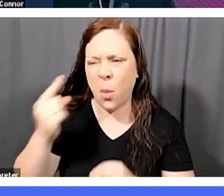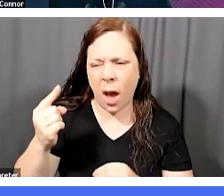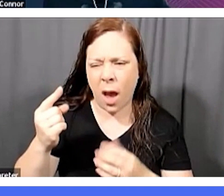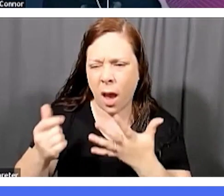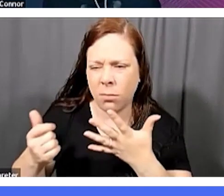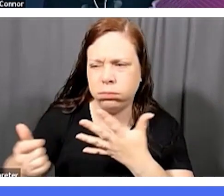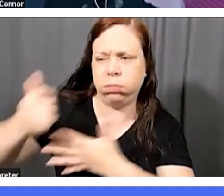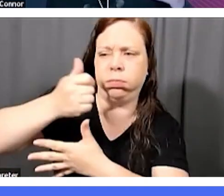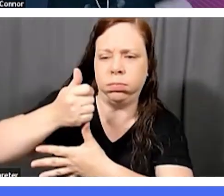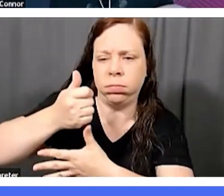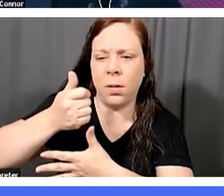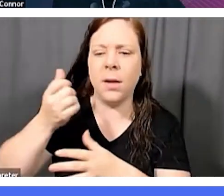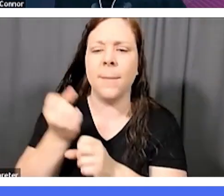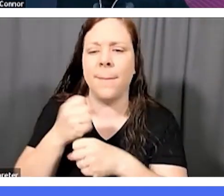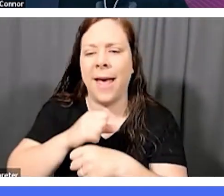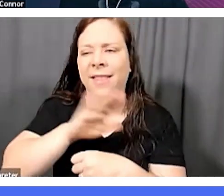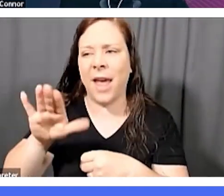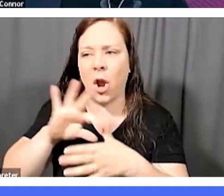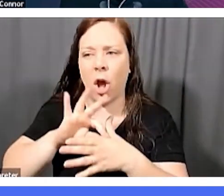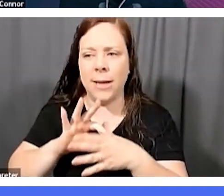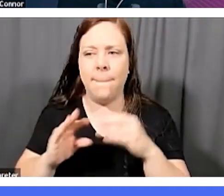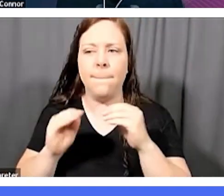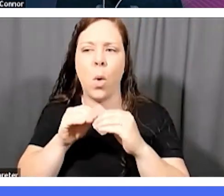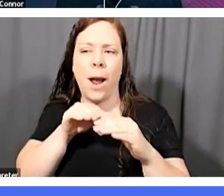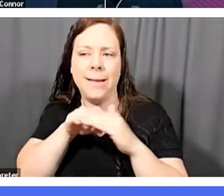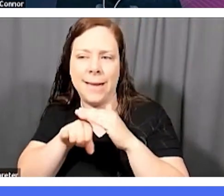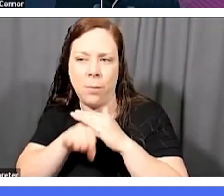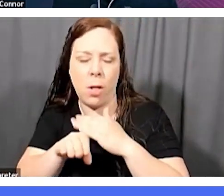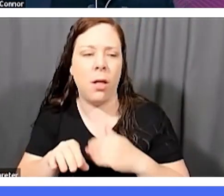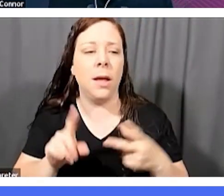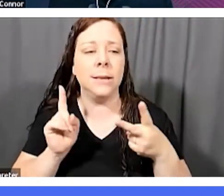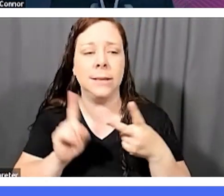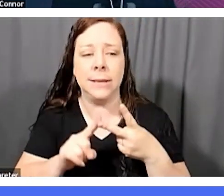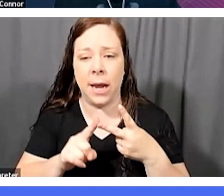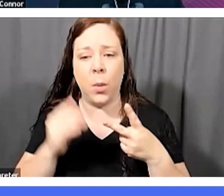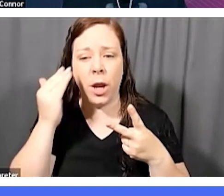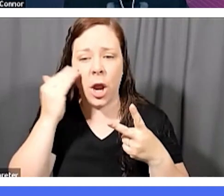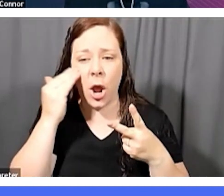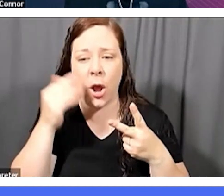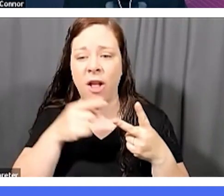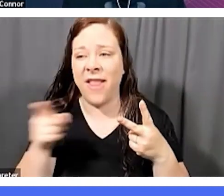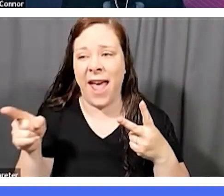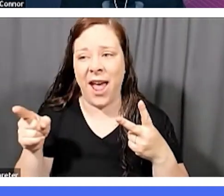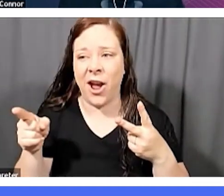to make their content more accessible. Second thing that we know about these learners is that they are accessibility novices, right?